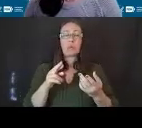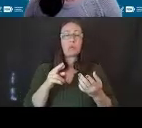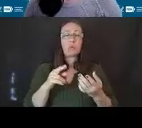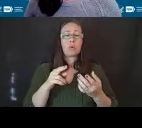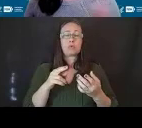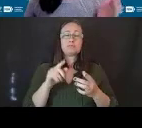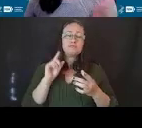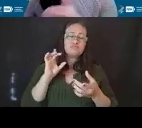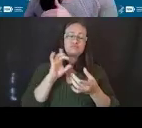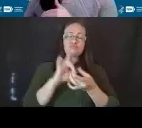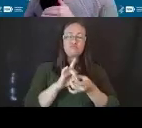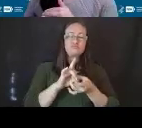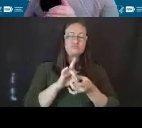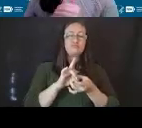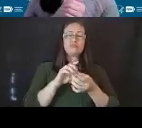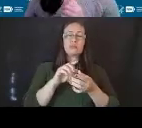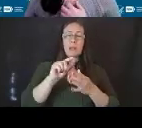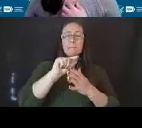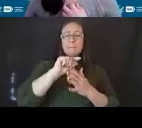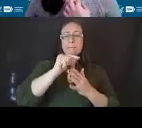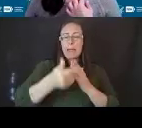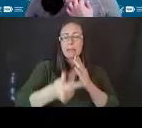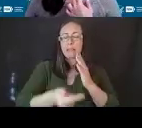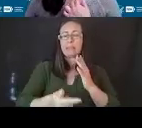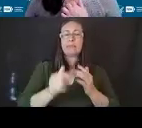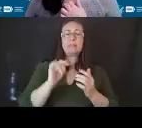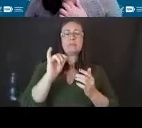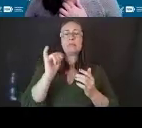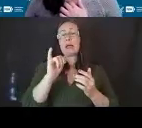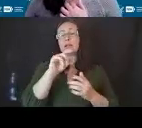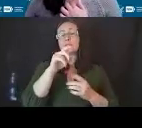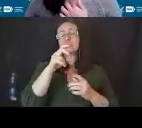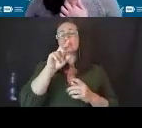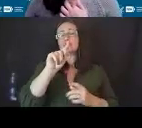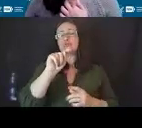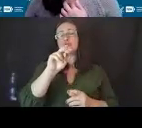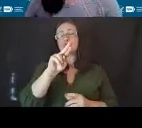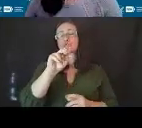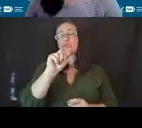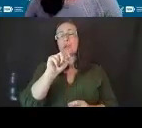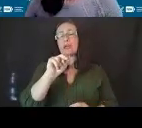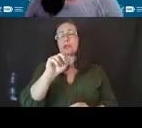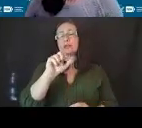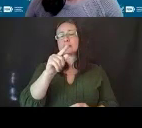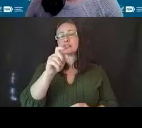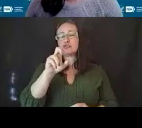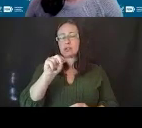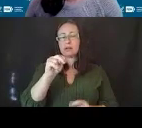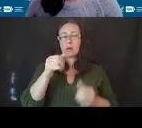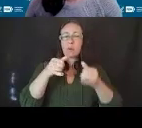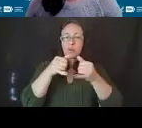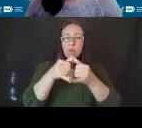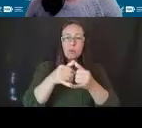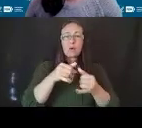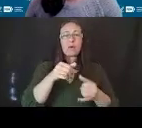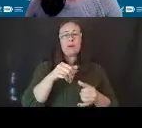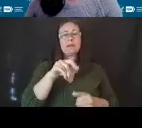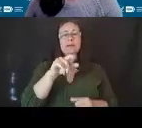So think about how you want to get there in terms of where you want to go with that data. Take time to chart your course,